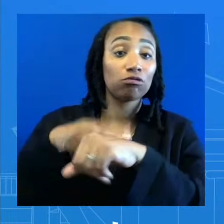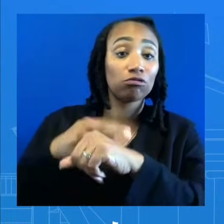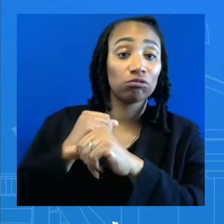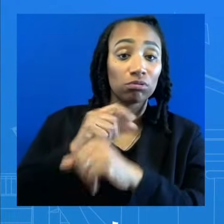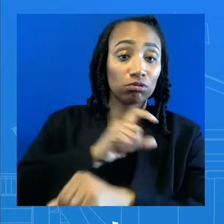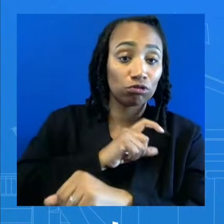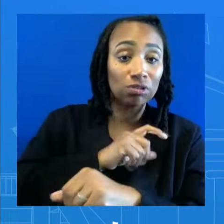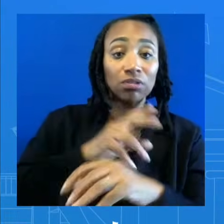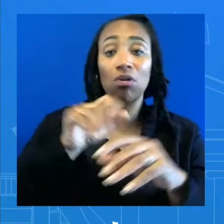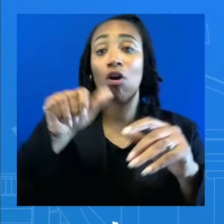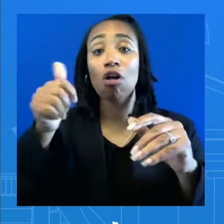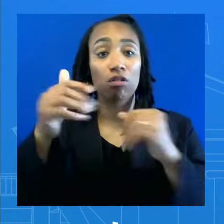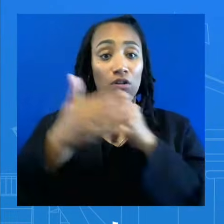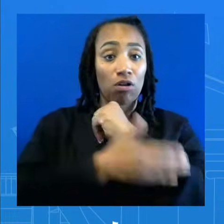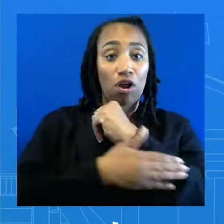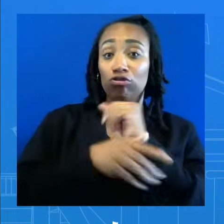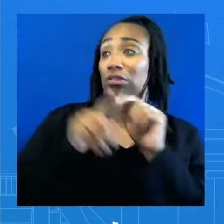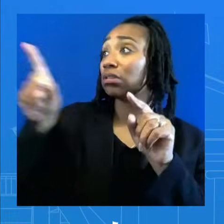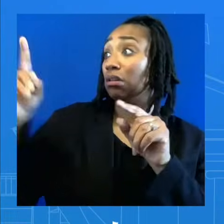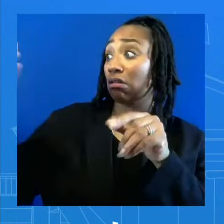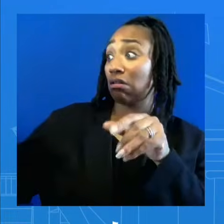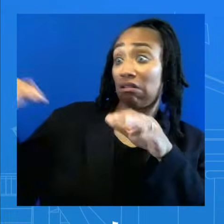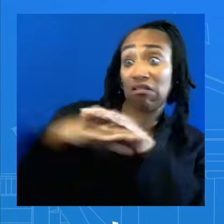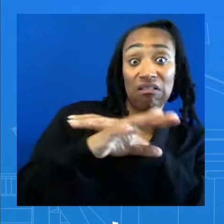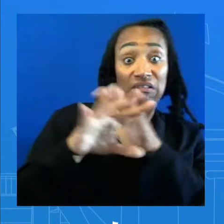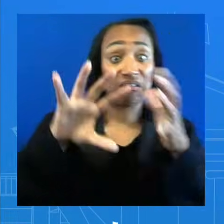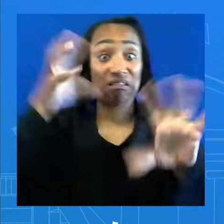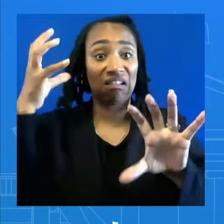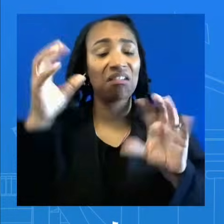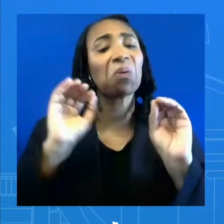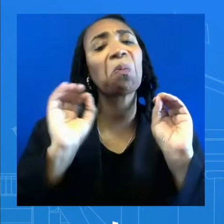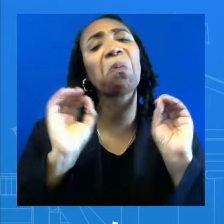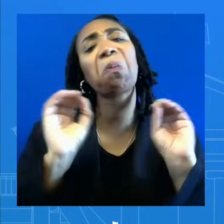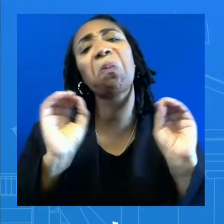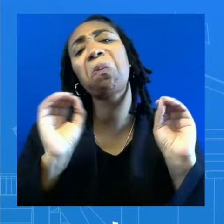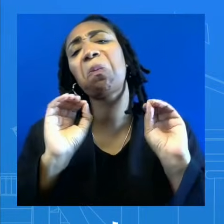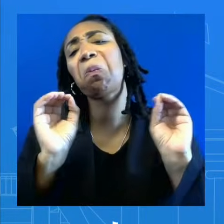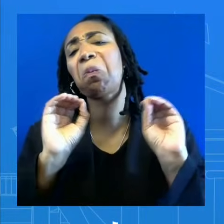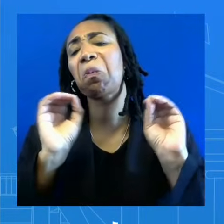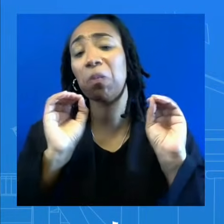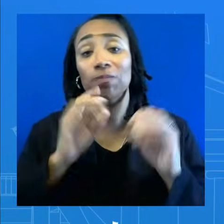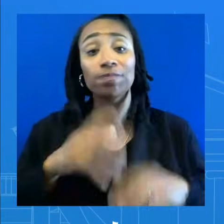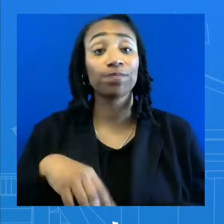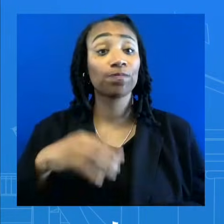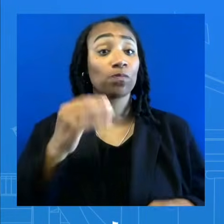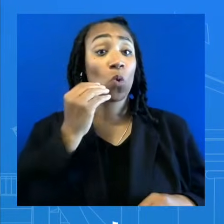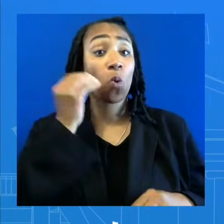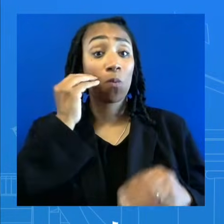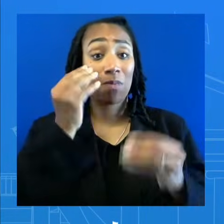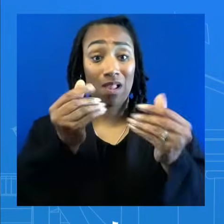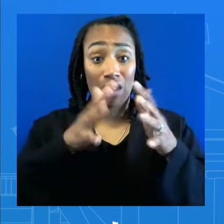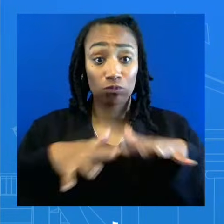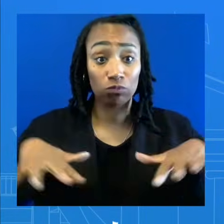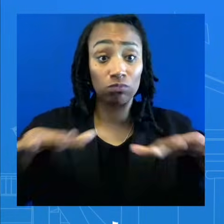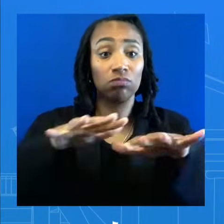are investigating these sightings, and they're working closely with state and local law enforcement to provide resources, using numerous detection methods